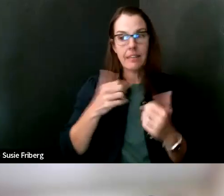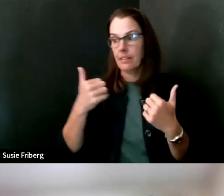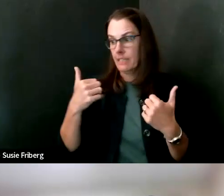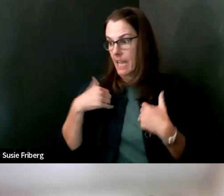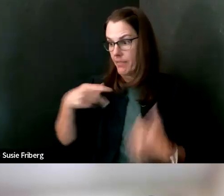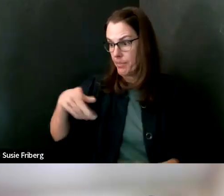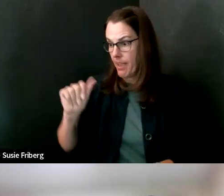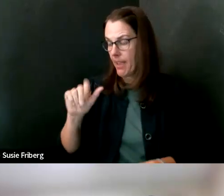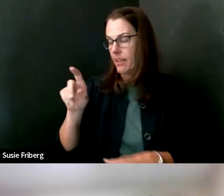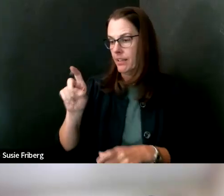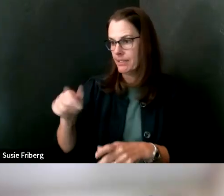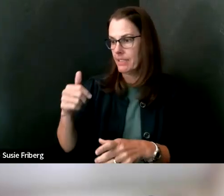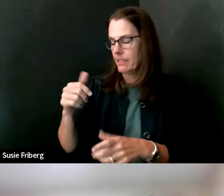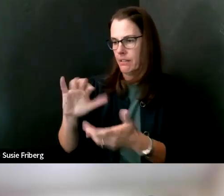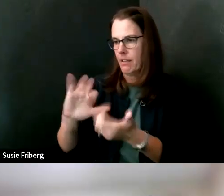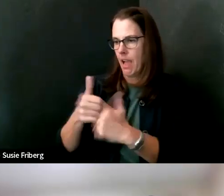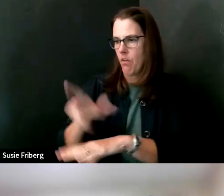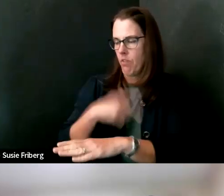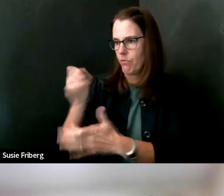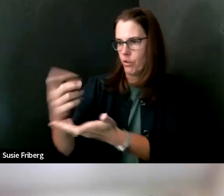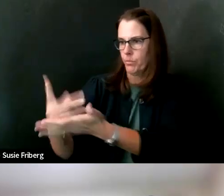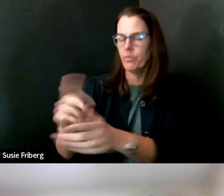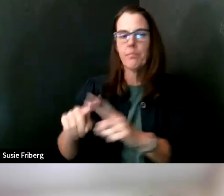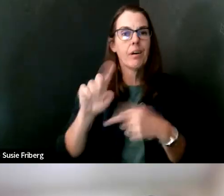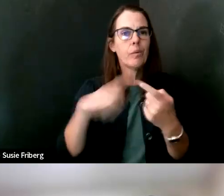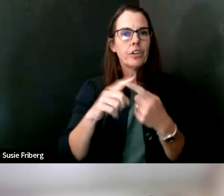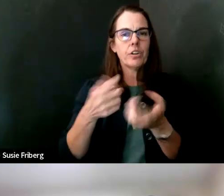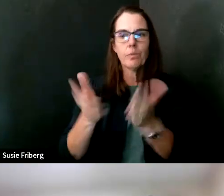take to get, you know, get get it approved. But to your point, when you're at the multiple PAS,